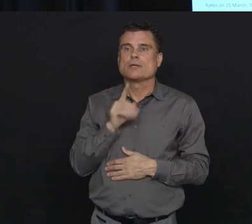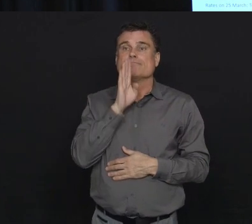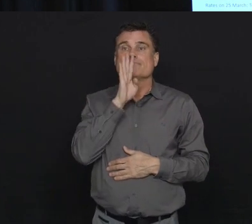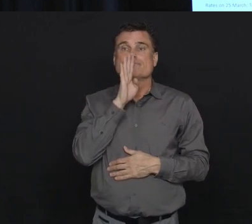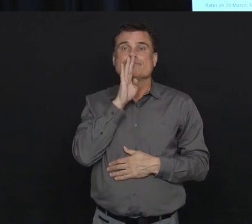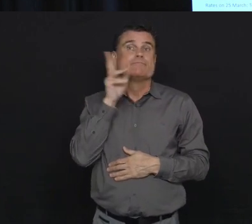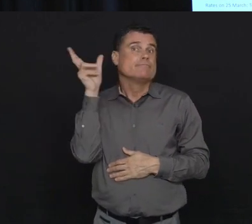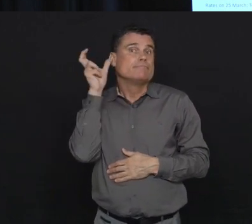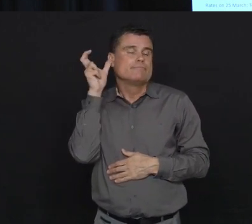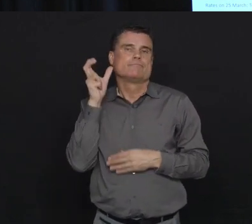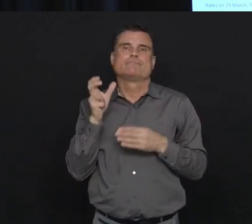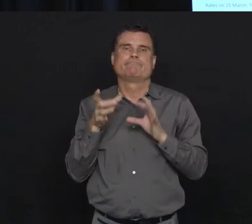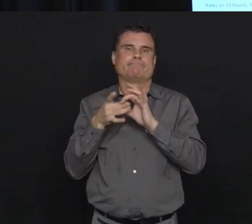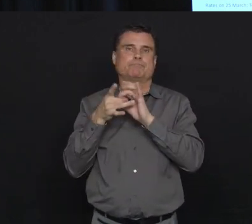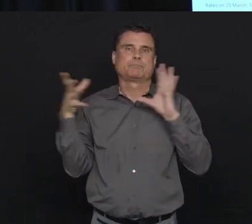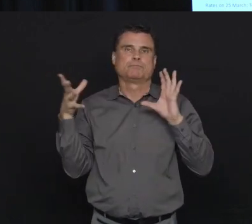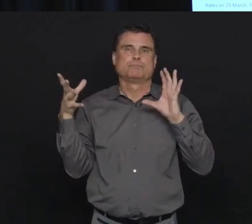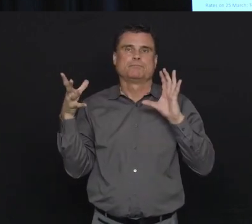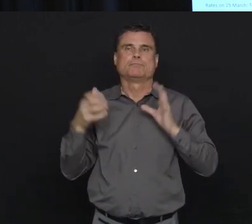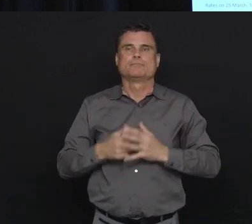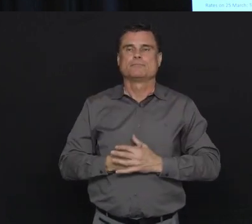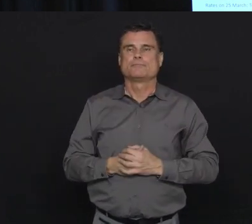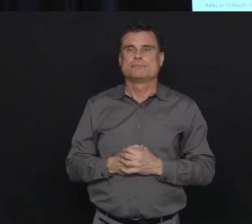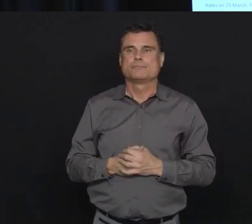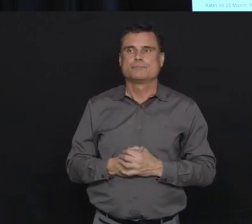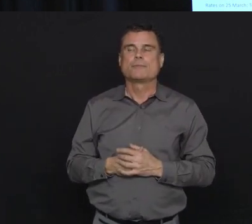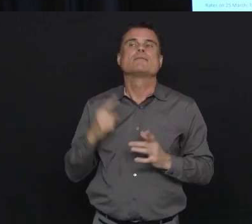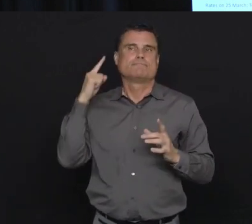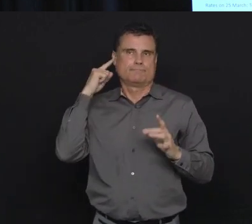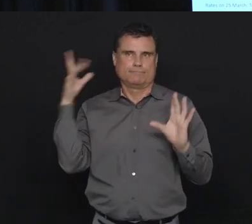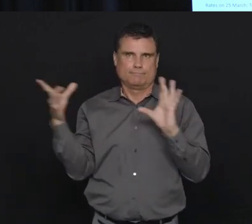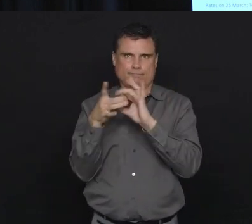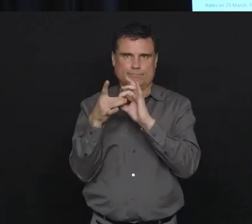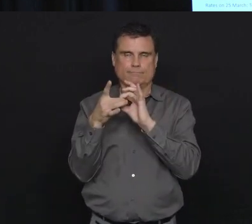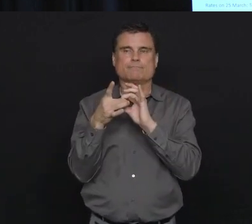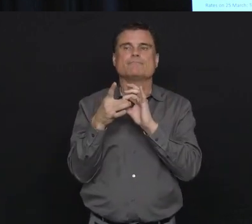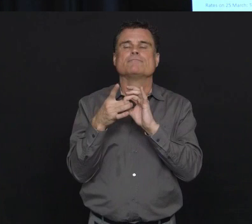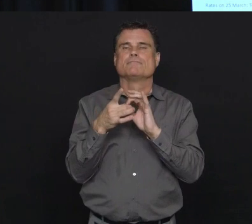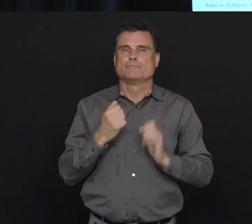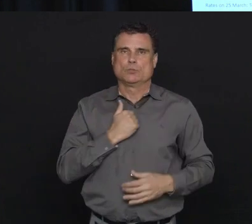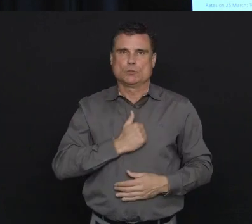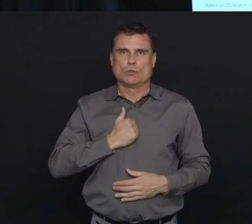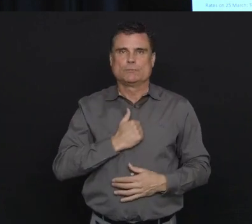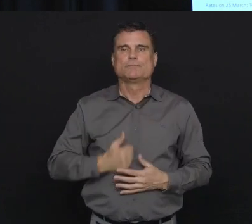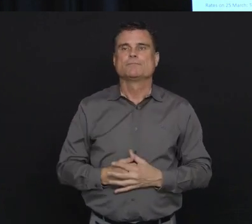Which is good. It's because of a whole variety of things. One is our changing stress changing testing strategy